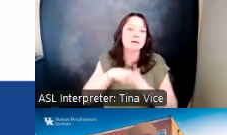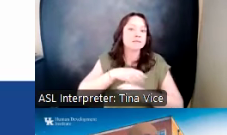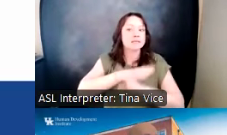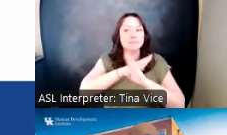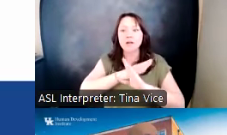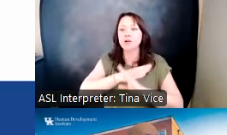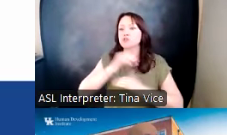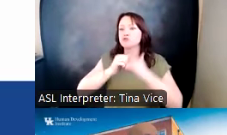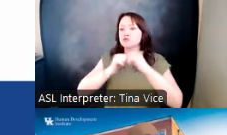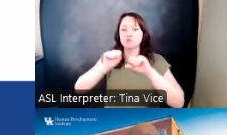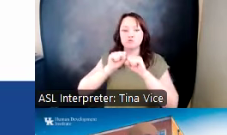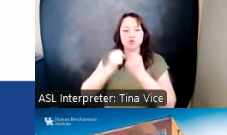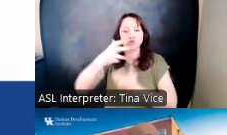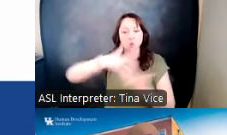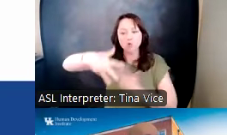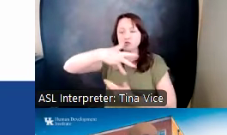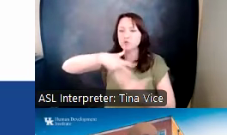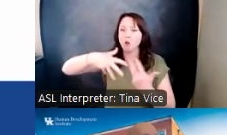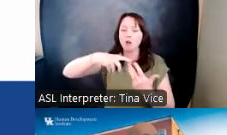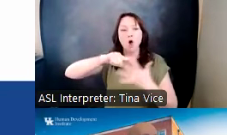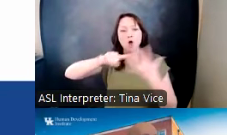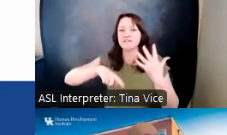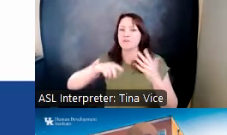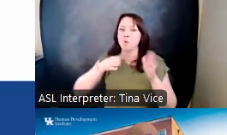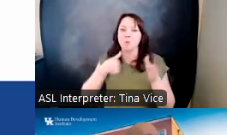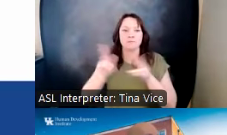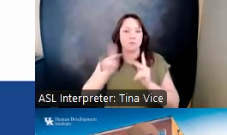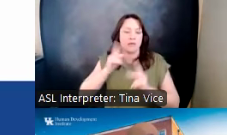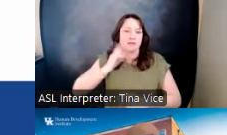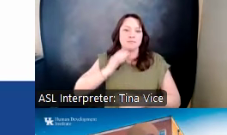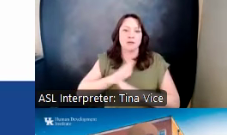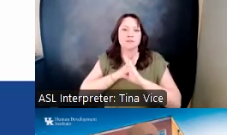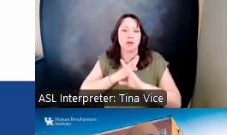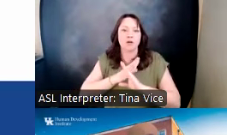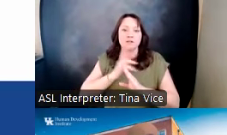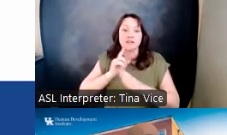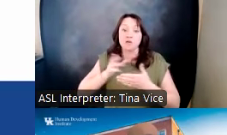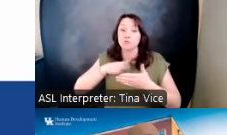different ways that individuals can experience barriers which then promote those unhealthy outcomes. Transportation.